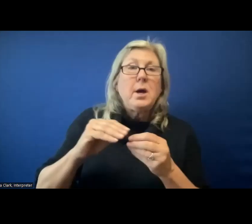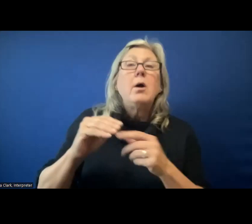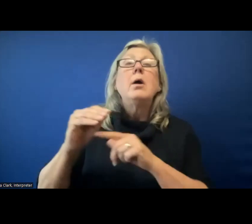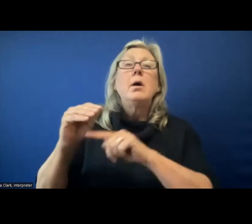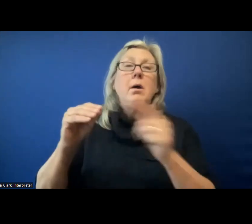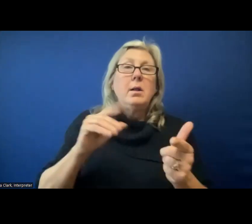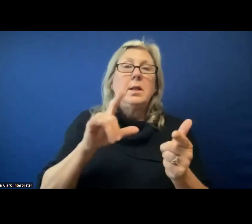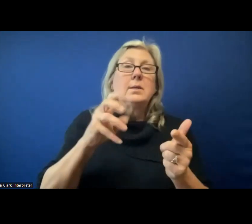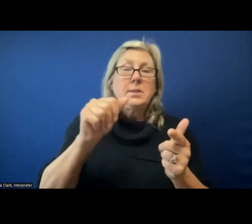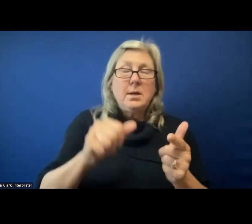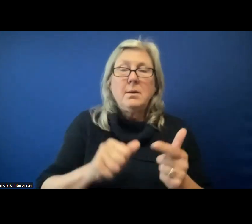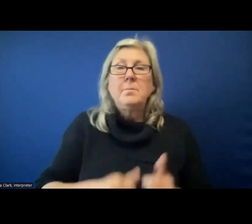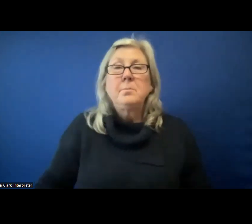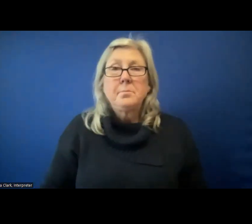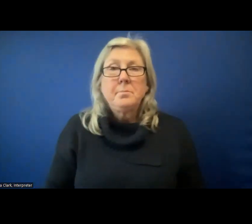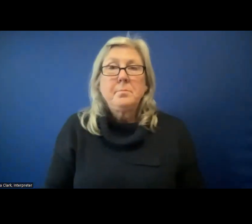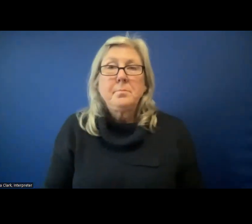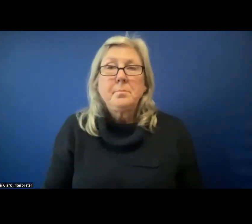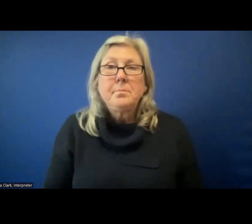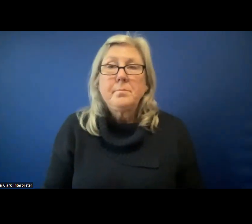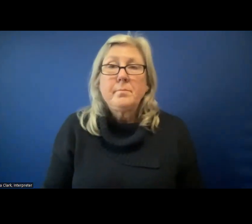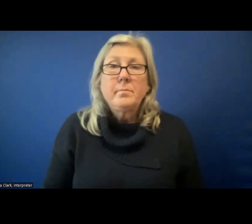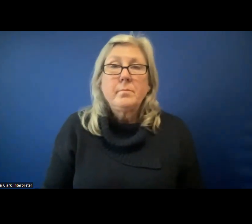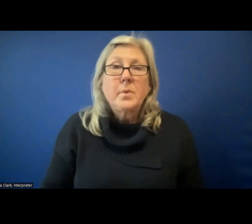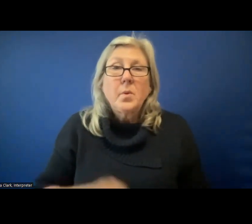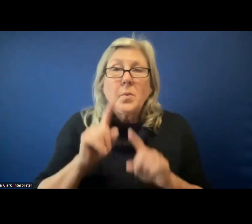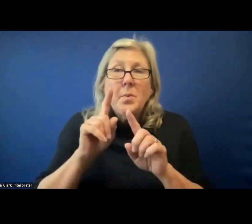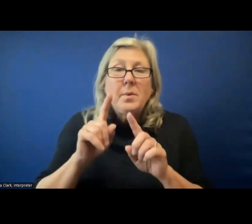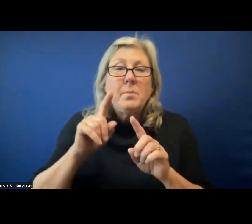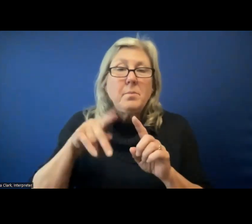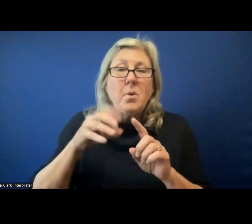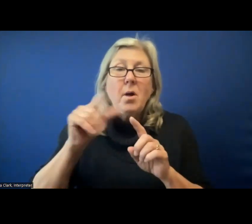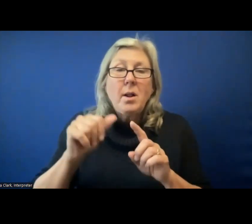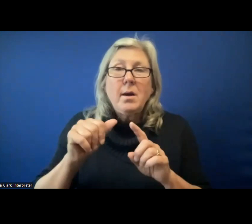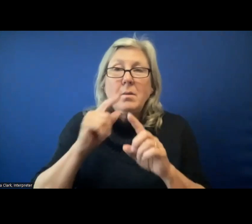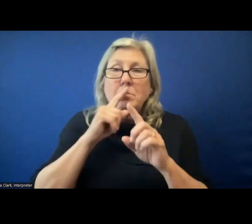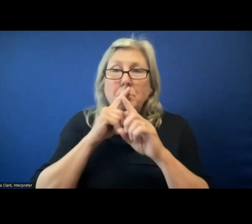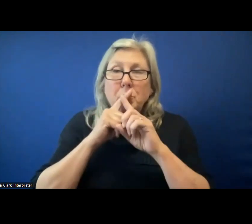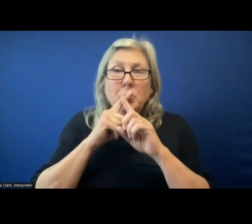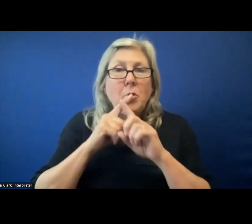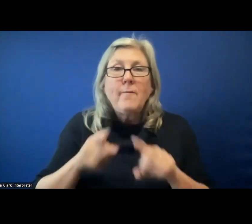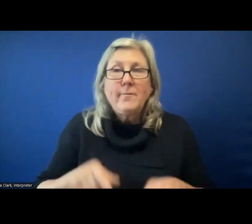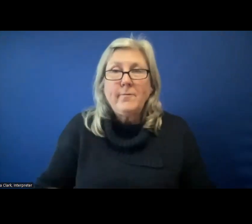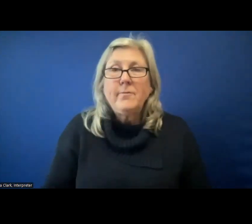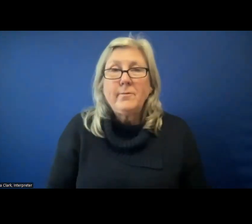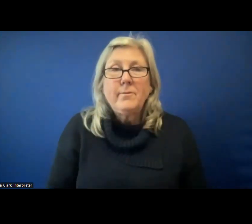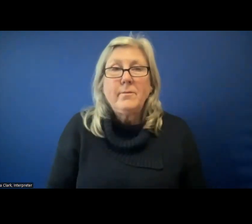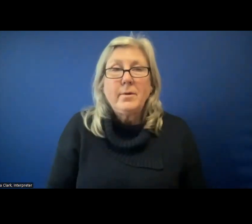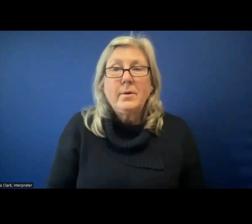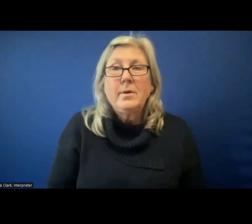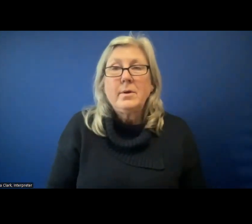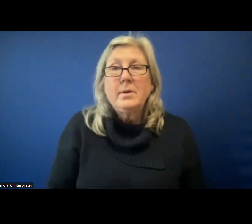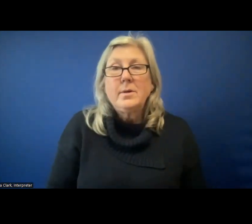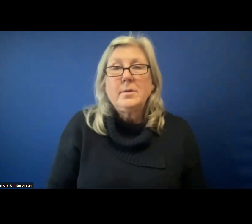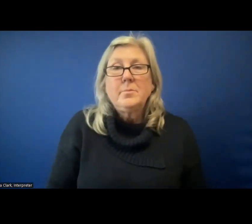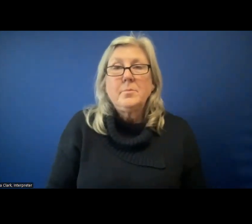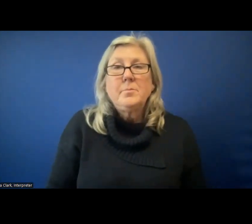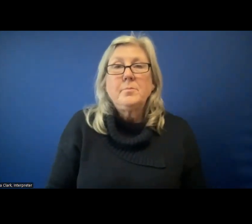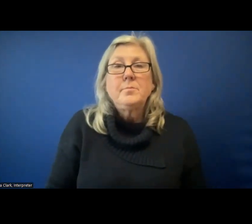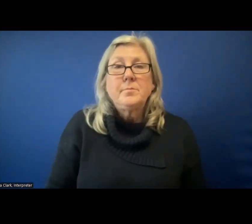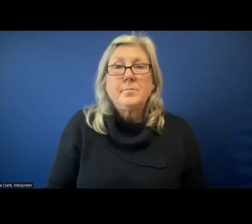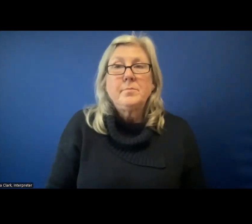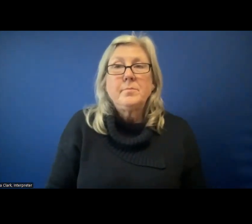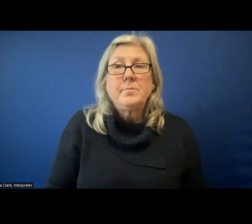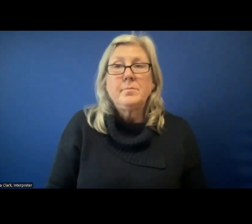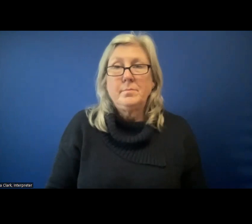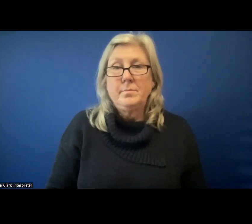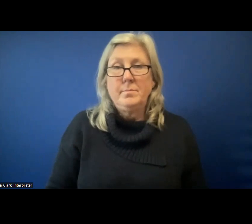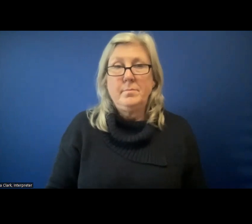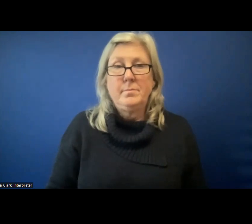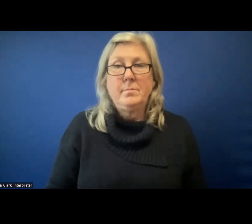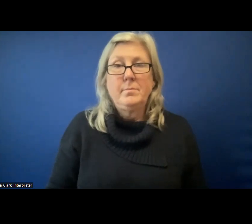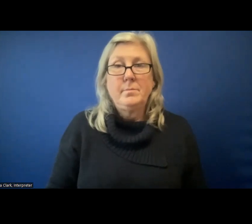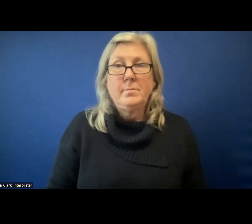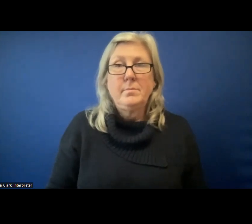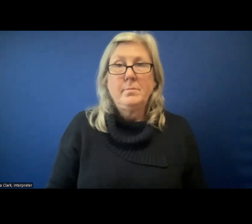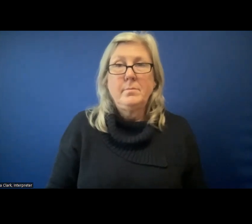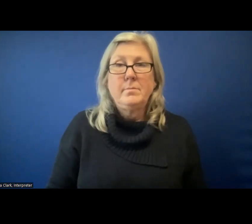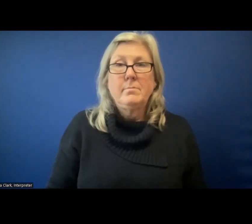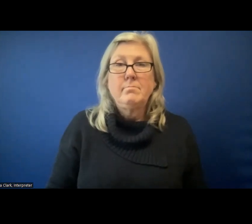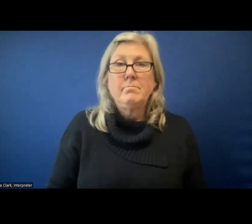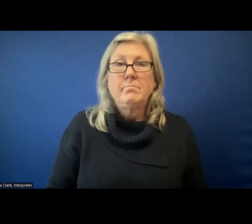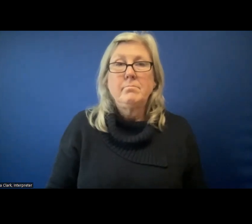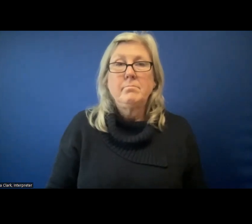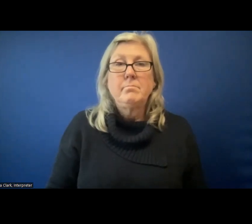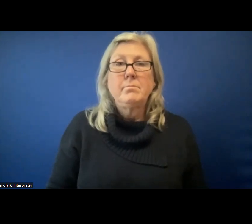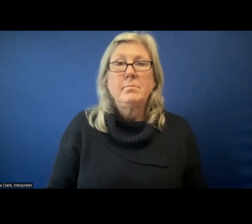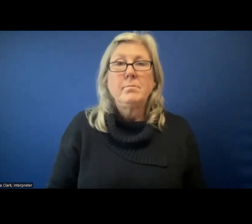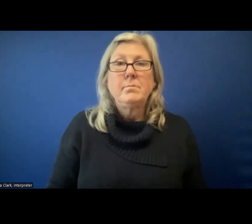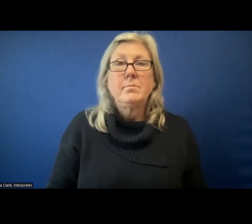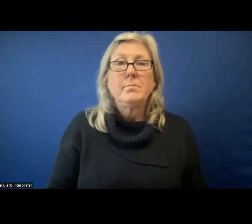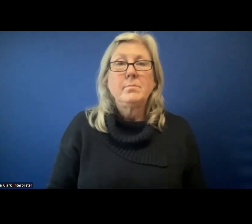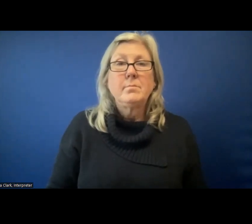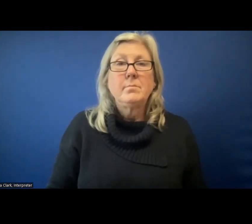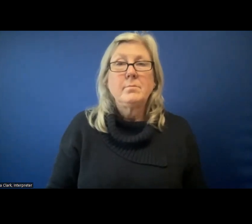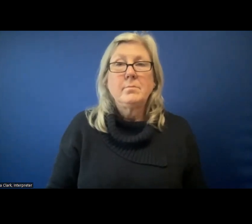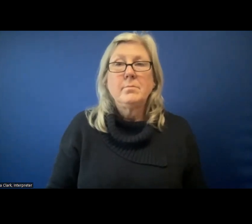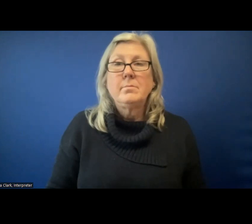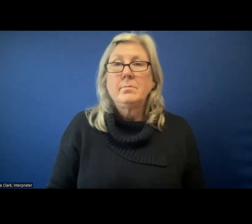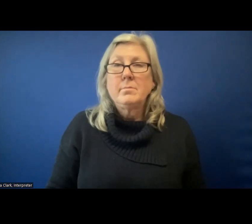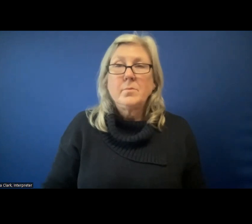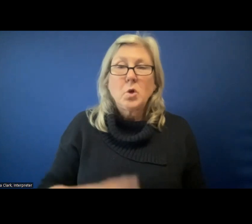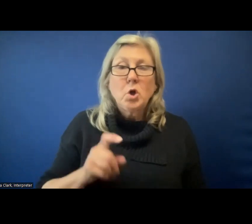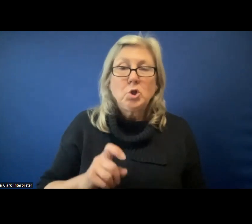then Lexia. One second, Paula, make sure you're unmuted. There should be a thing popping up